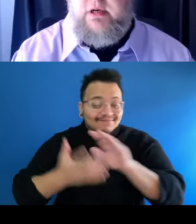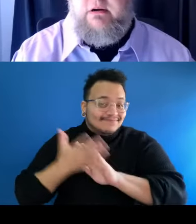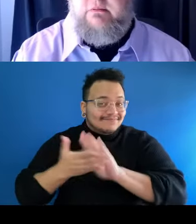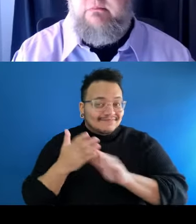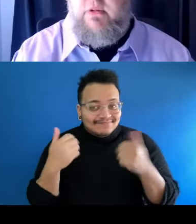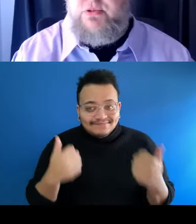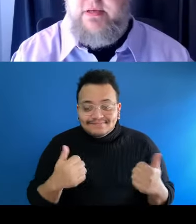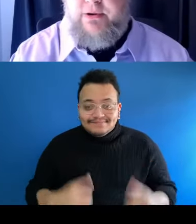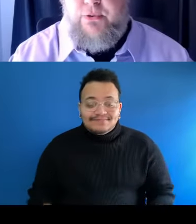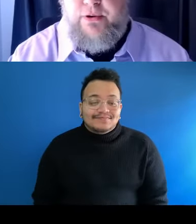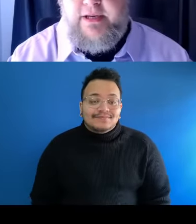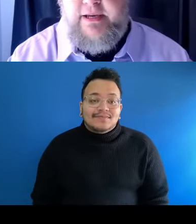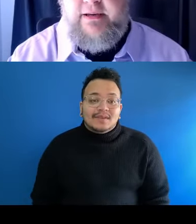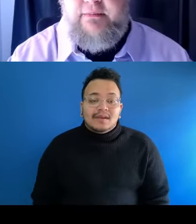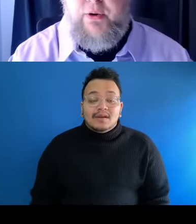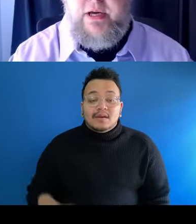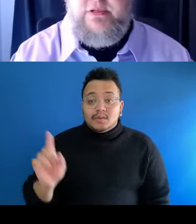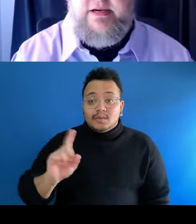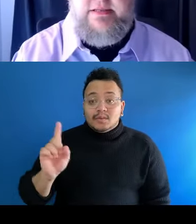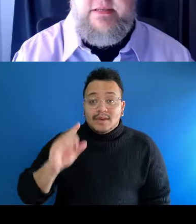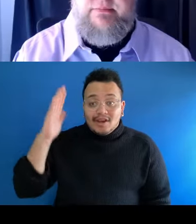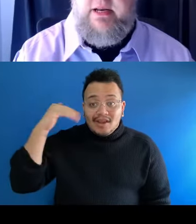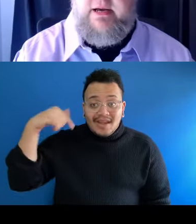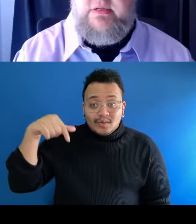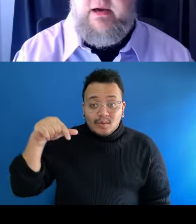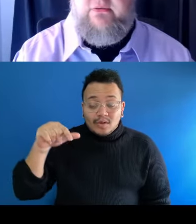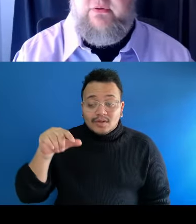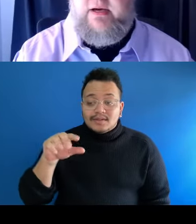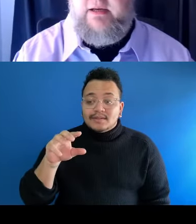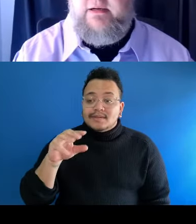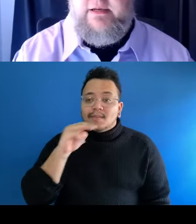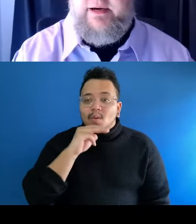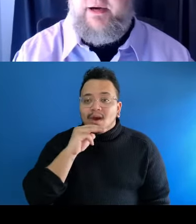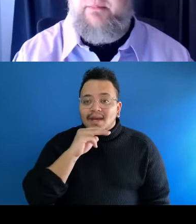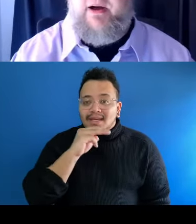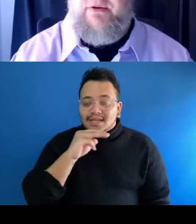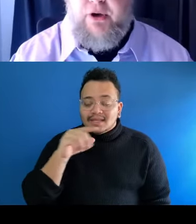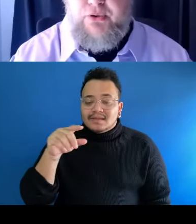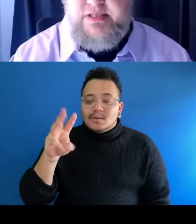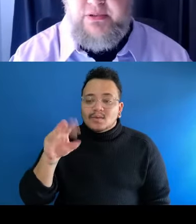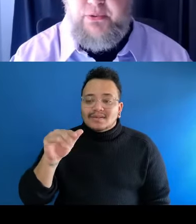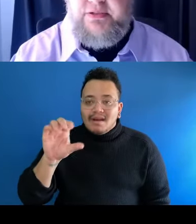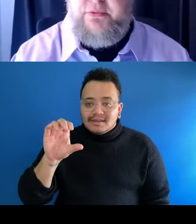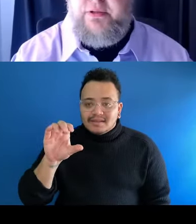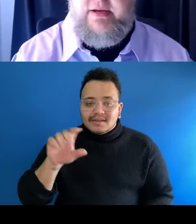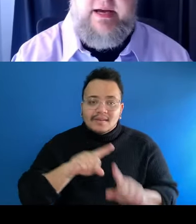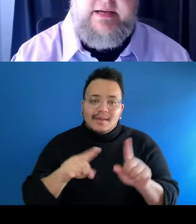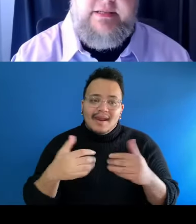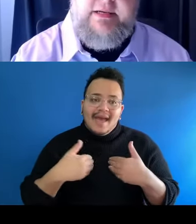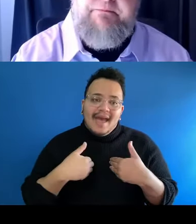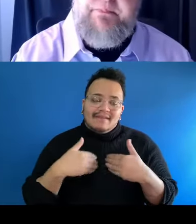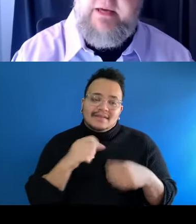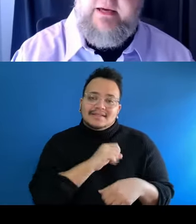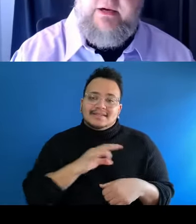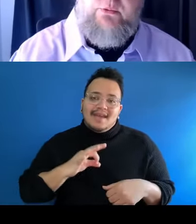We are mostly headquartered in Milwaukee, Wisconsin, but have staff on the coasts, which is really fantastic.